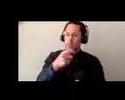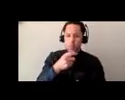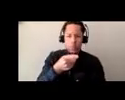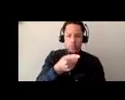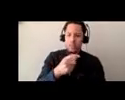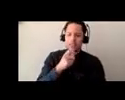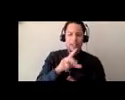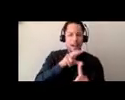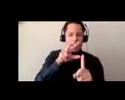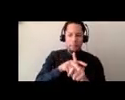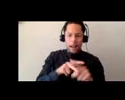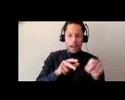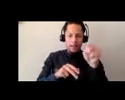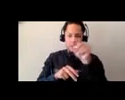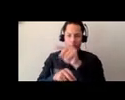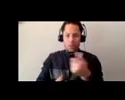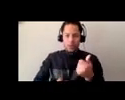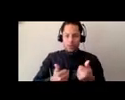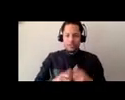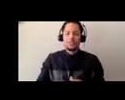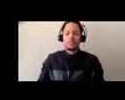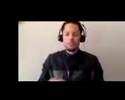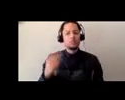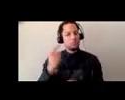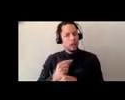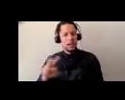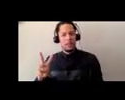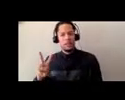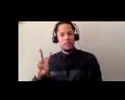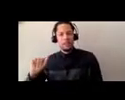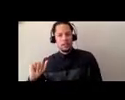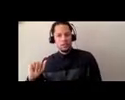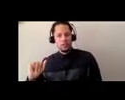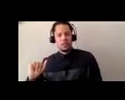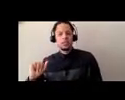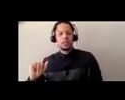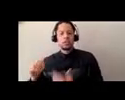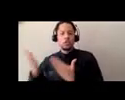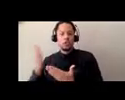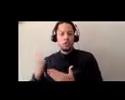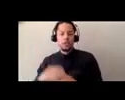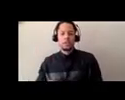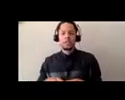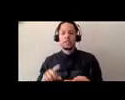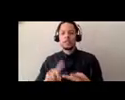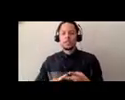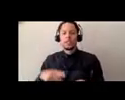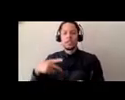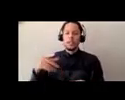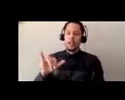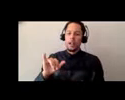And Tatiana brings up veteran services agency that serve the homeless like path and Tehama